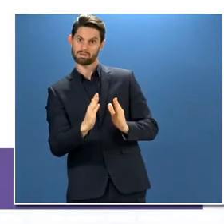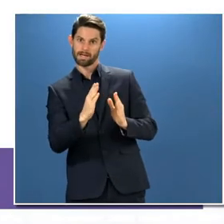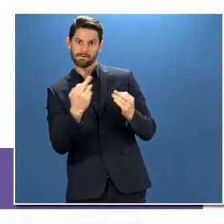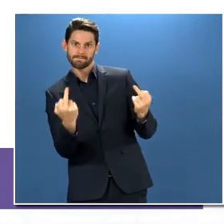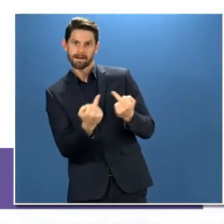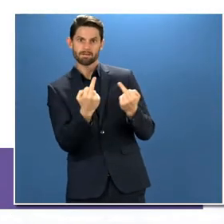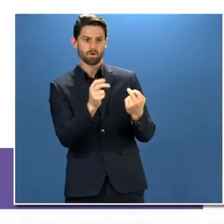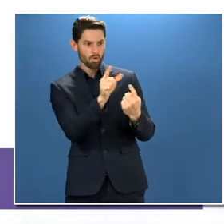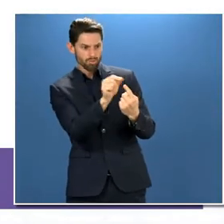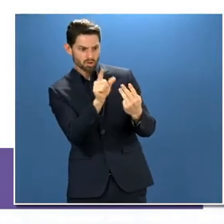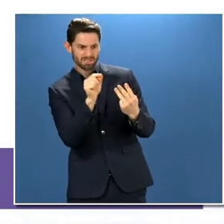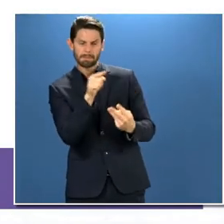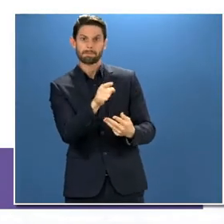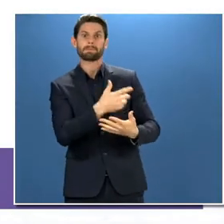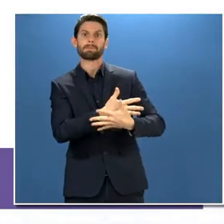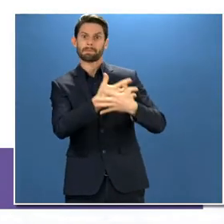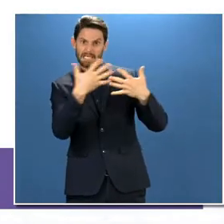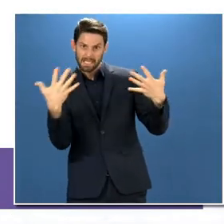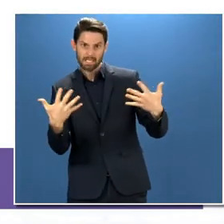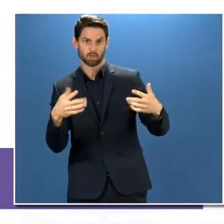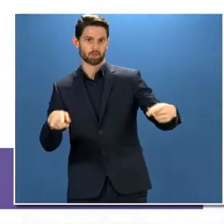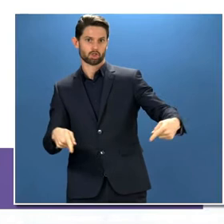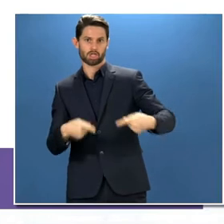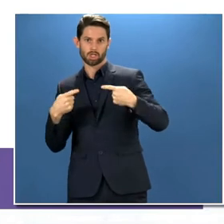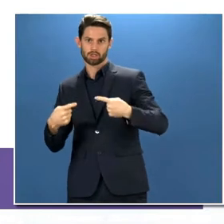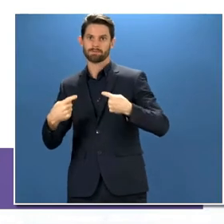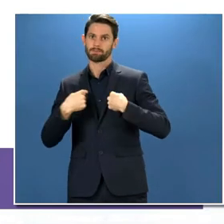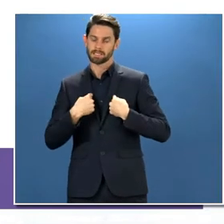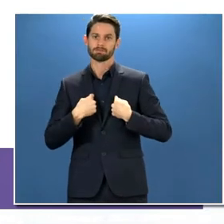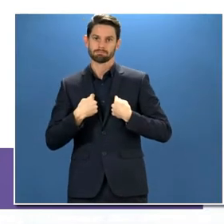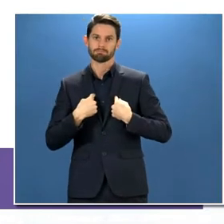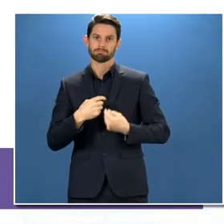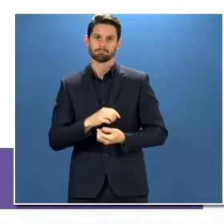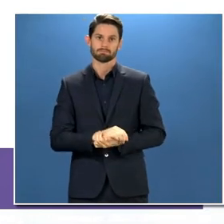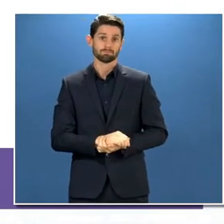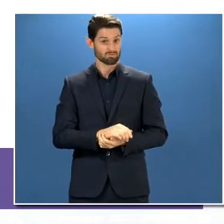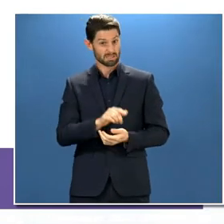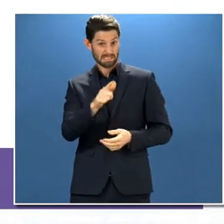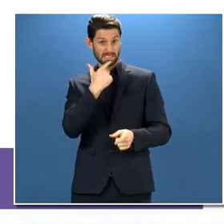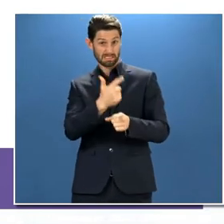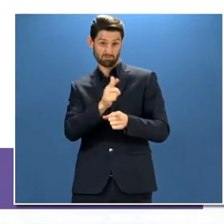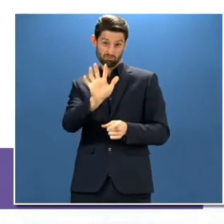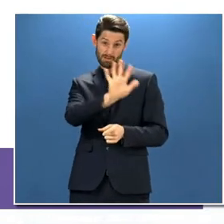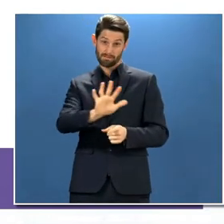of my life. It's been estimated that only 5 per cent of houses in Australia